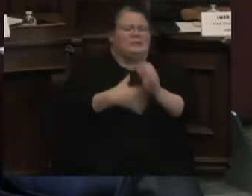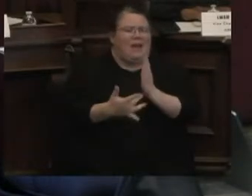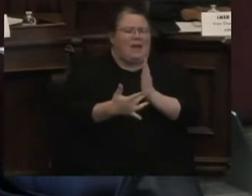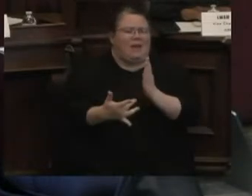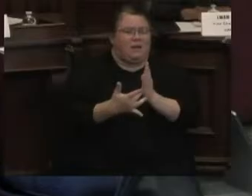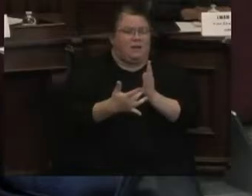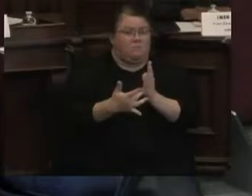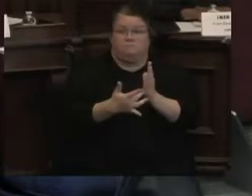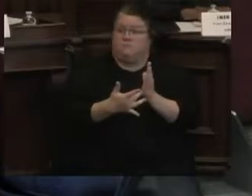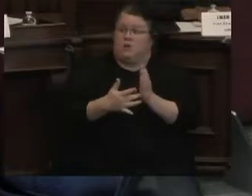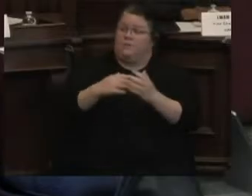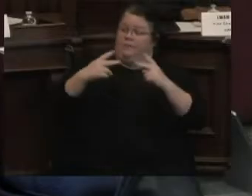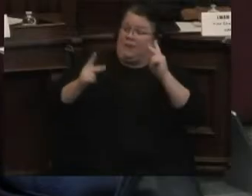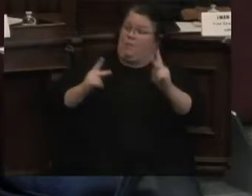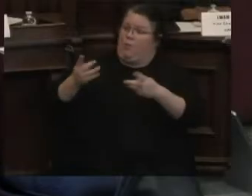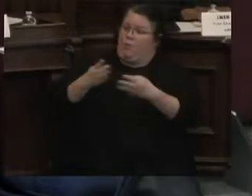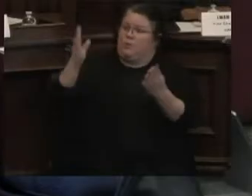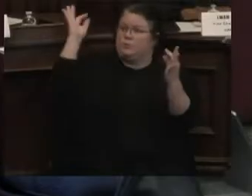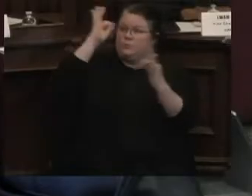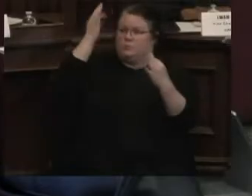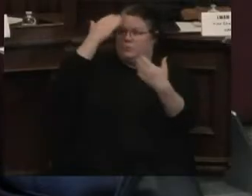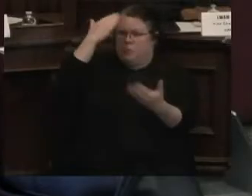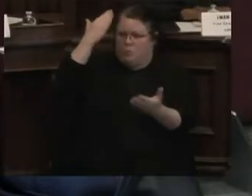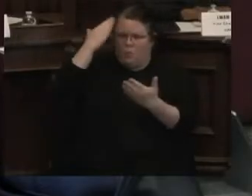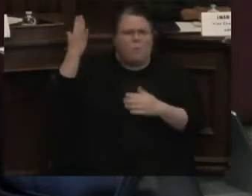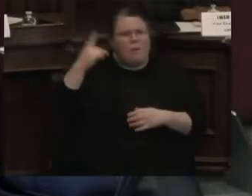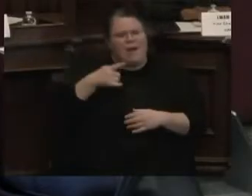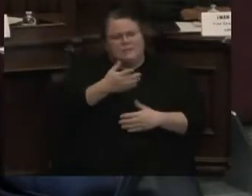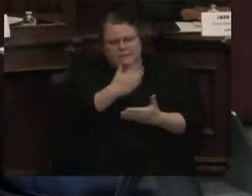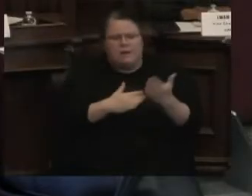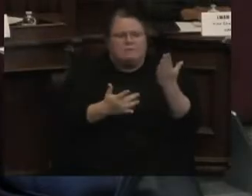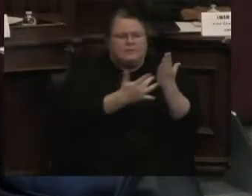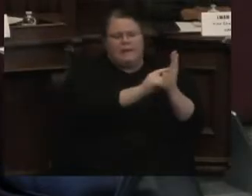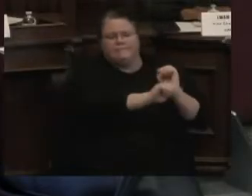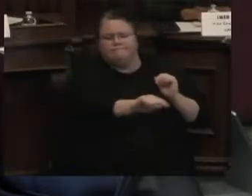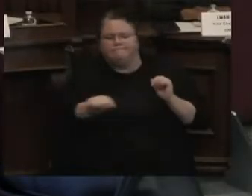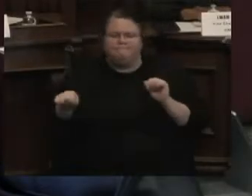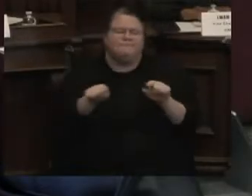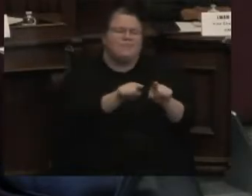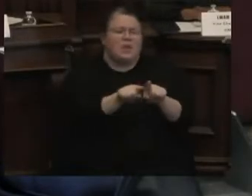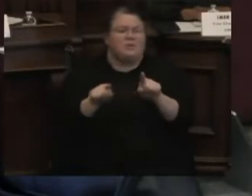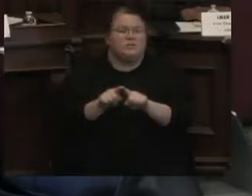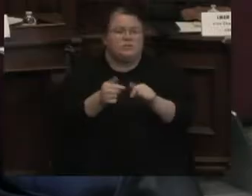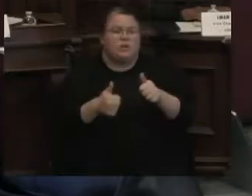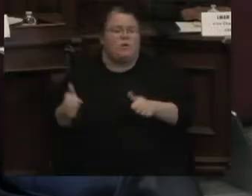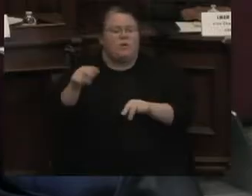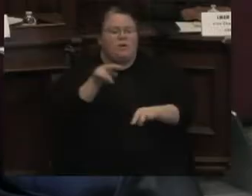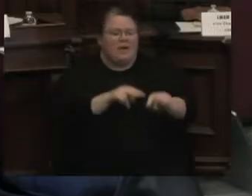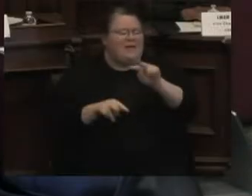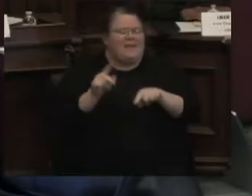RPD states that they have not used this device in ten years, and we don't know what we don't